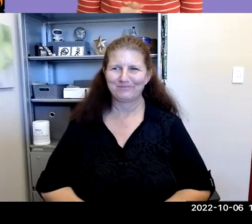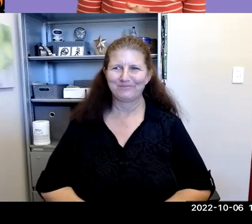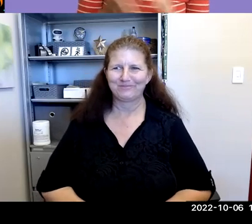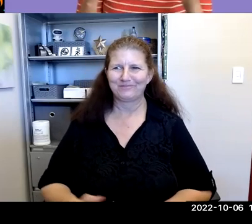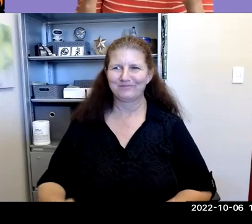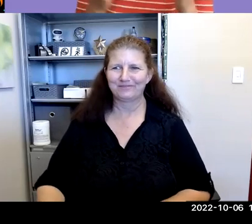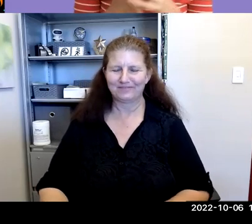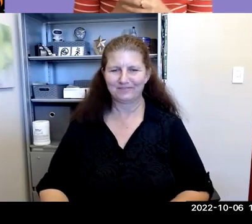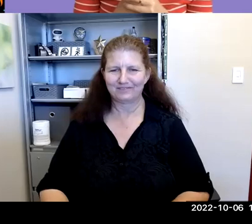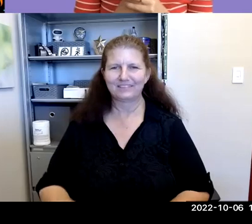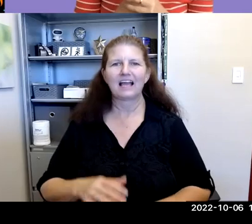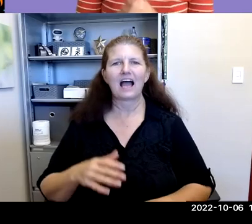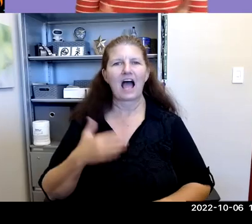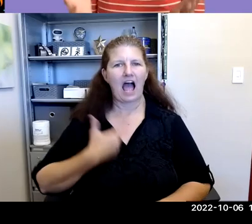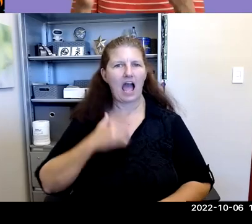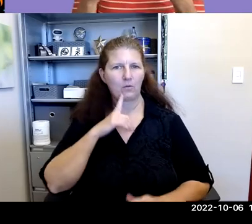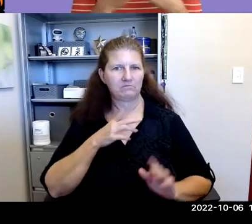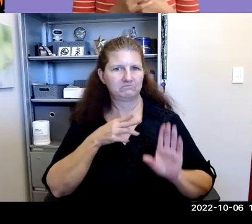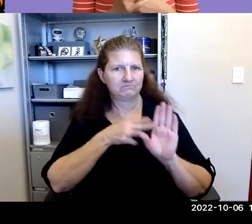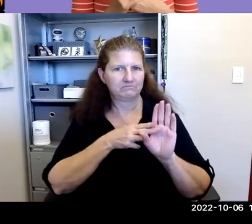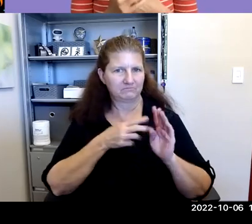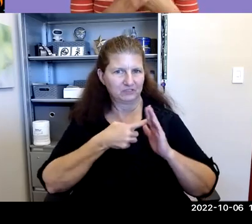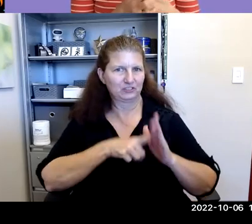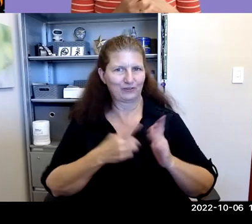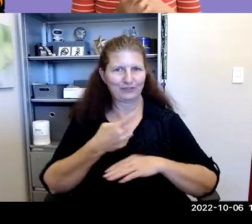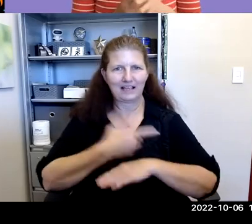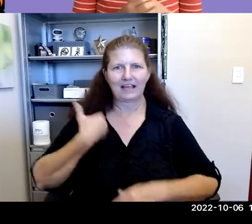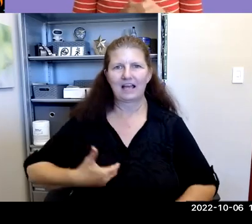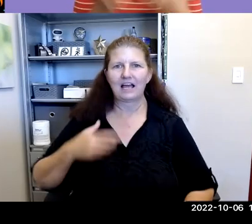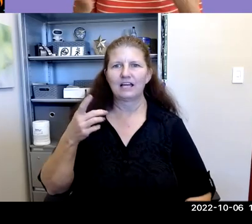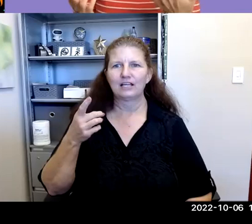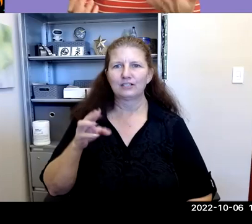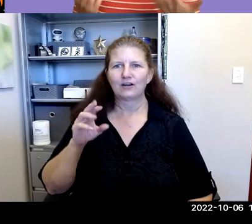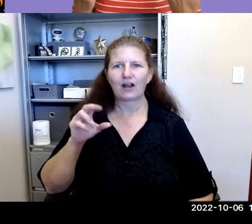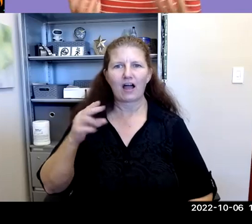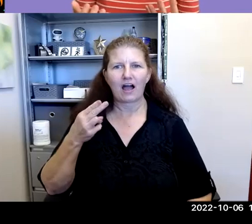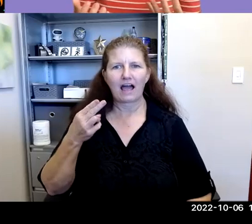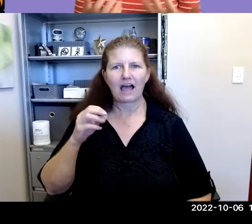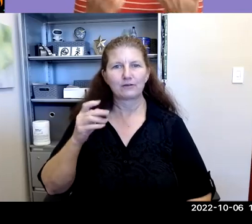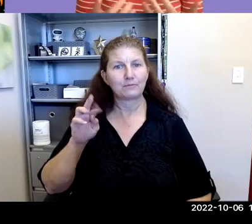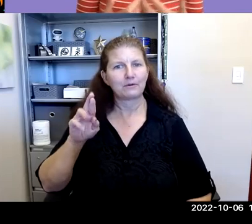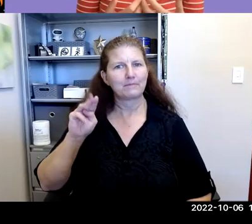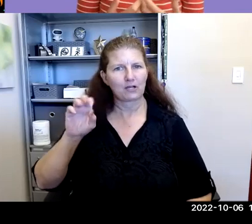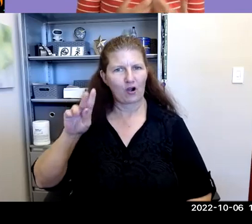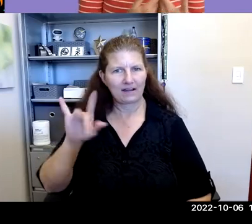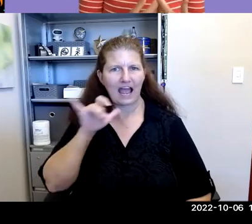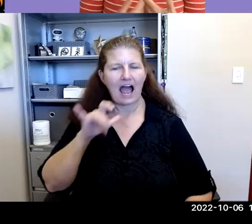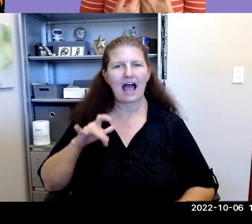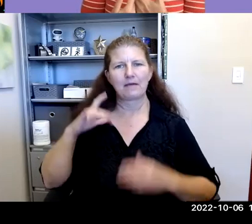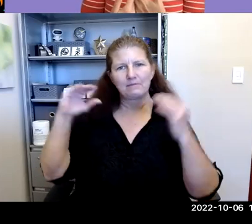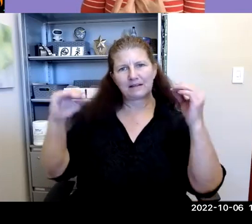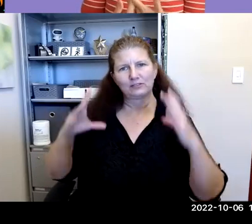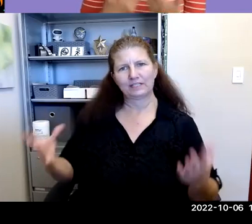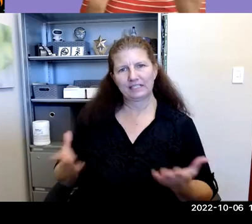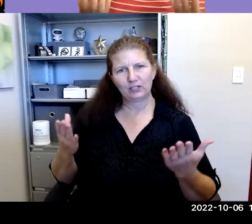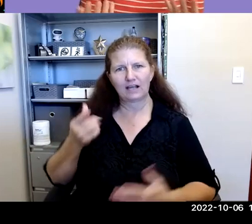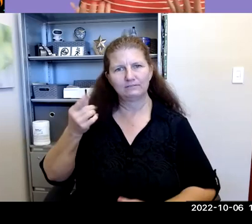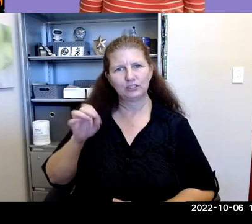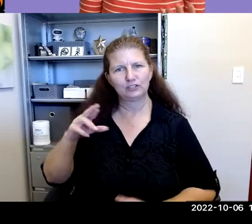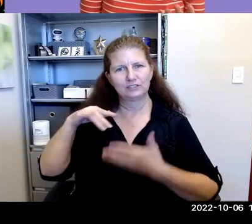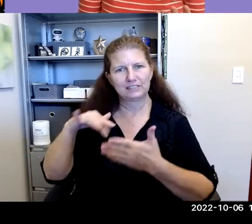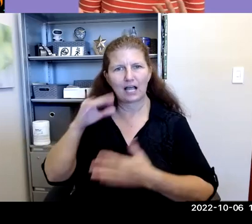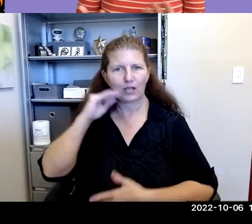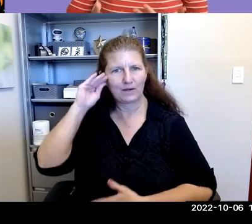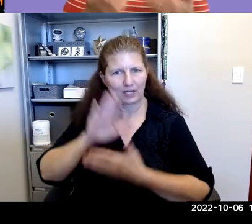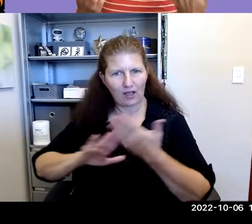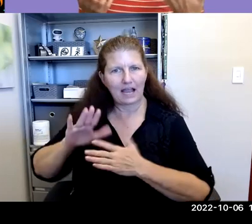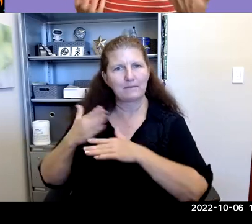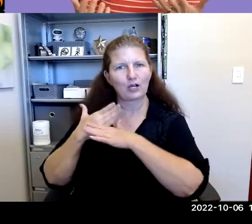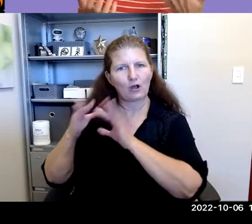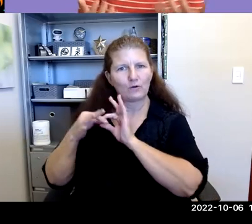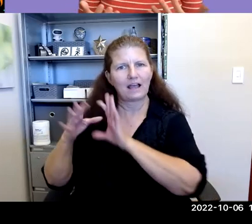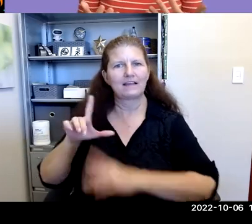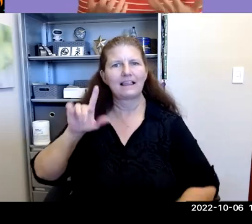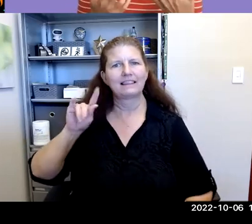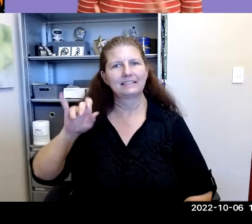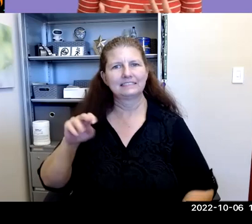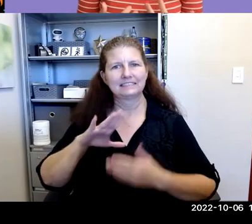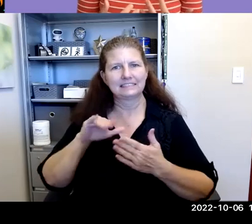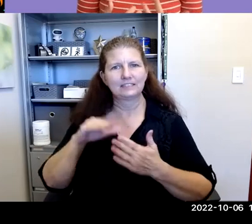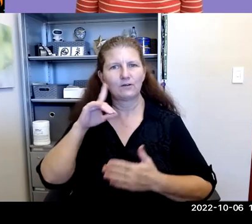Heather McCarty: Okay? Well, I will get us started. My name is Dr. Heather Mccarty, and I am a professor of history and gender studies here at a Lonely College, and I am one of the co-directors of the Lytton Center for History and the public good,